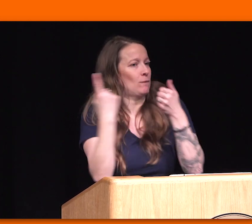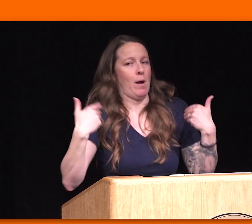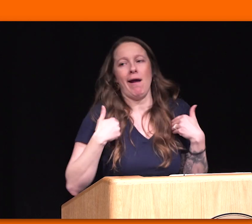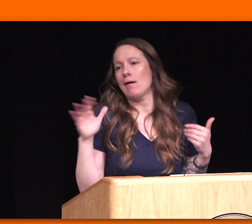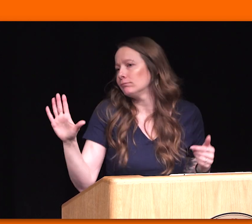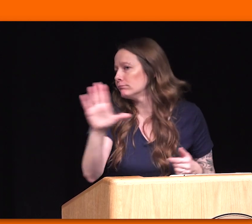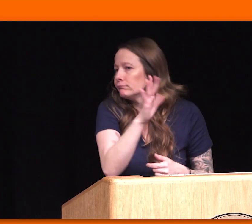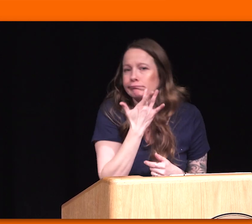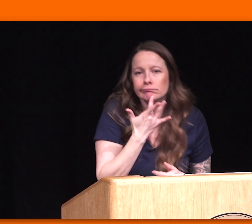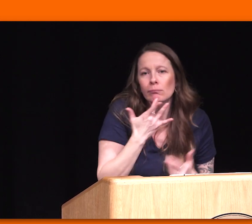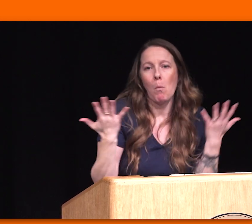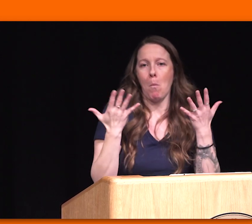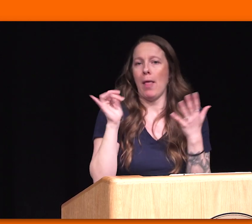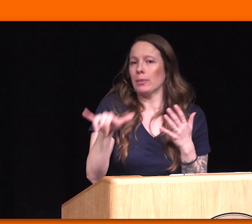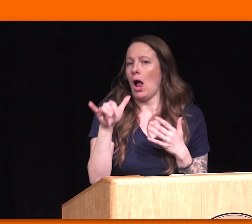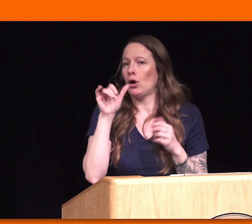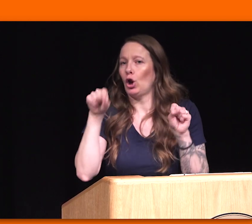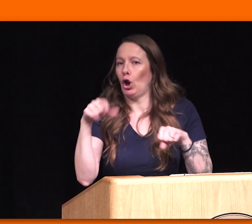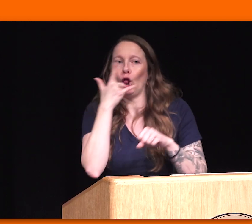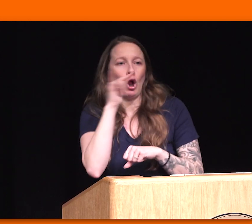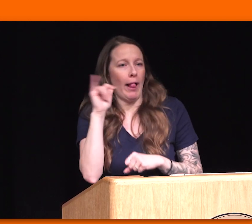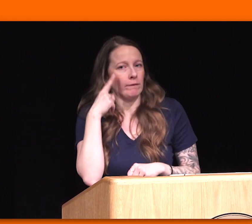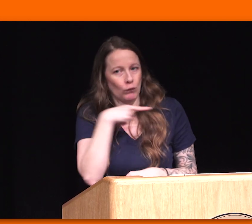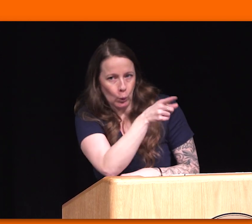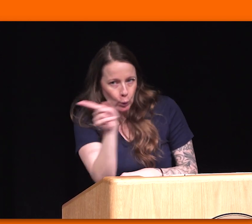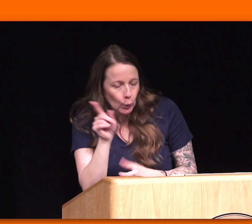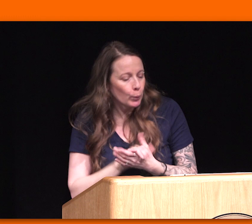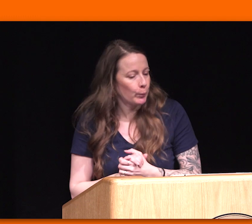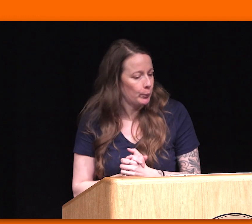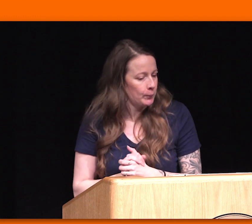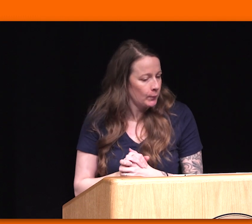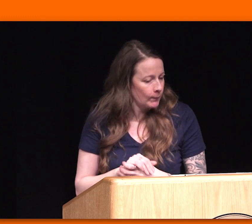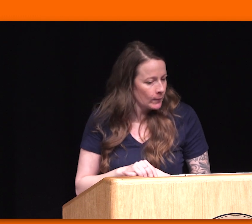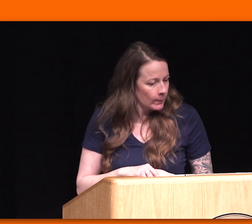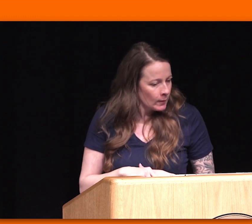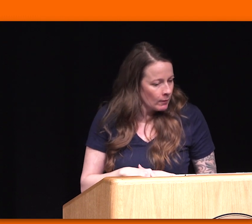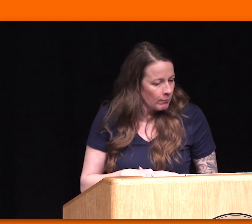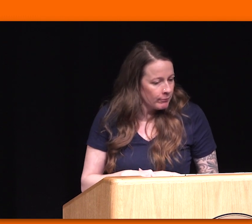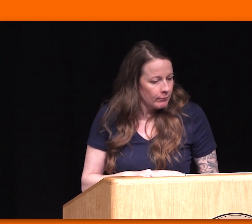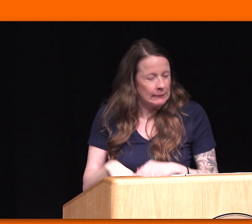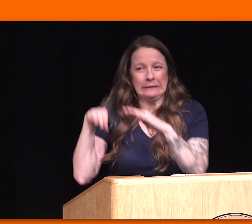Think about the professional and personal environment and how your personality and your needs fit into that.